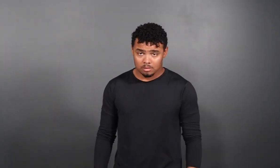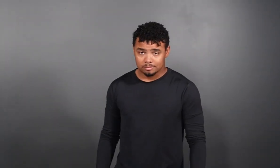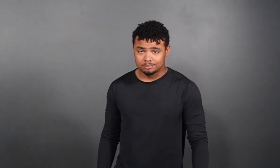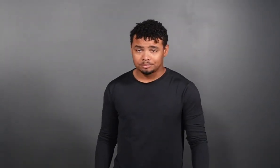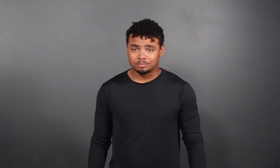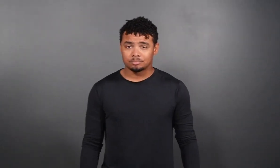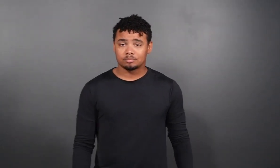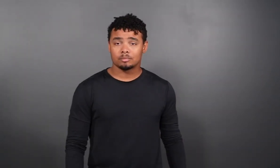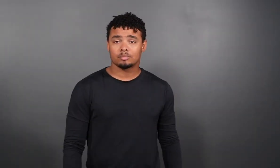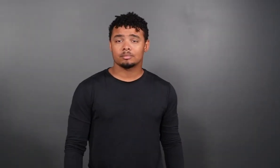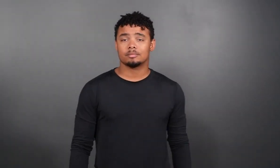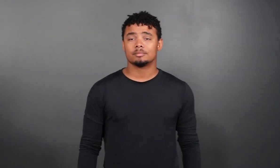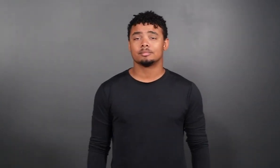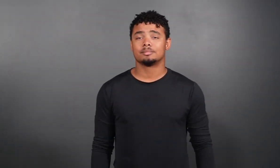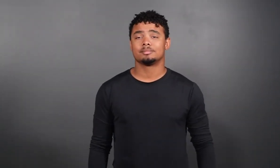A man in a trenchcoat takes a couple confident steps forward.